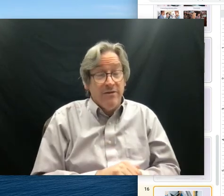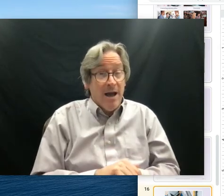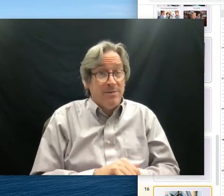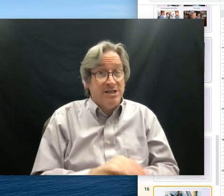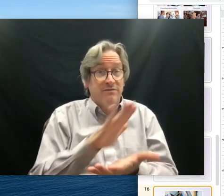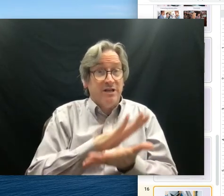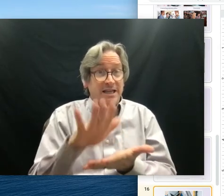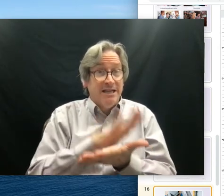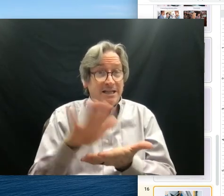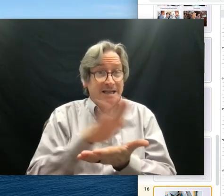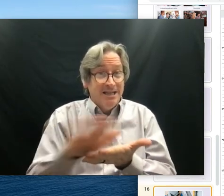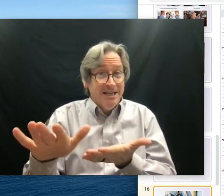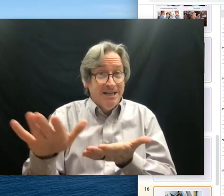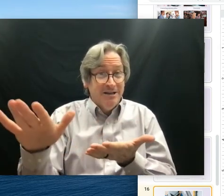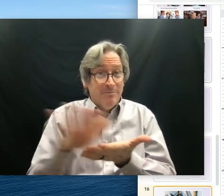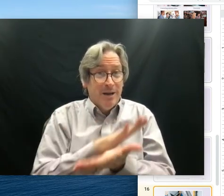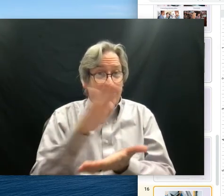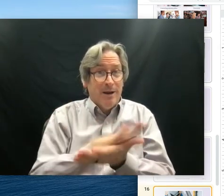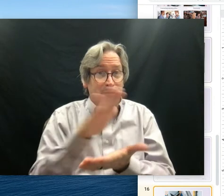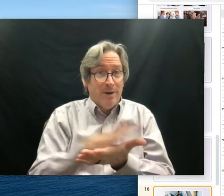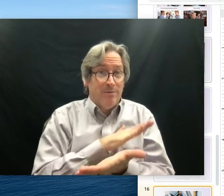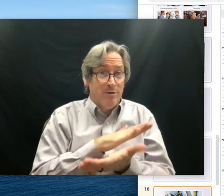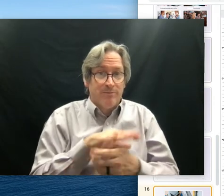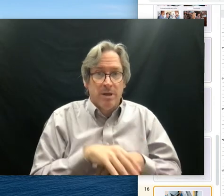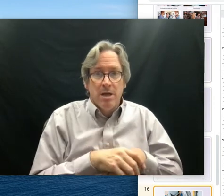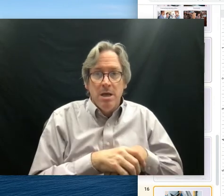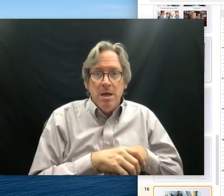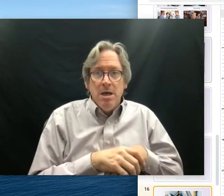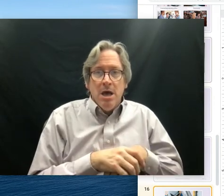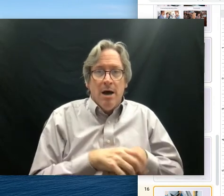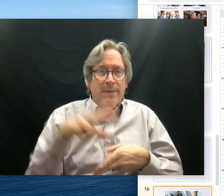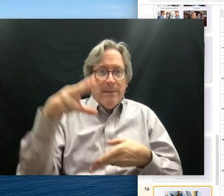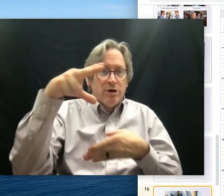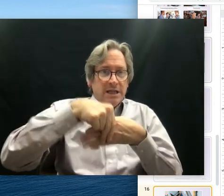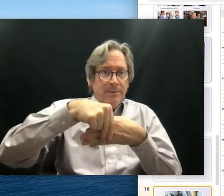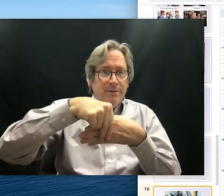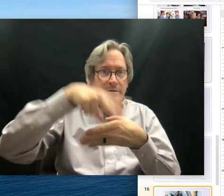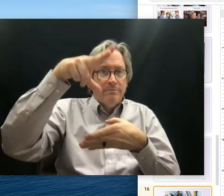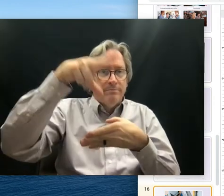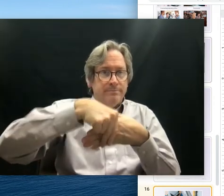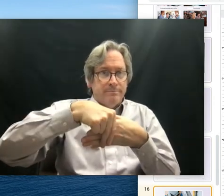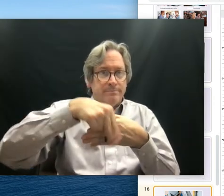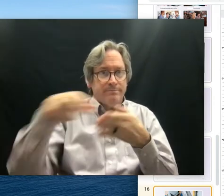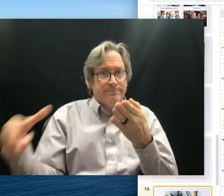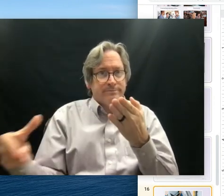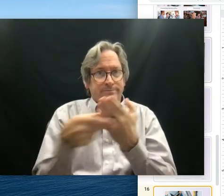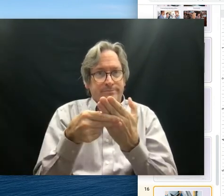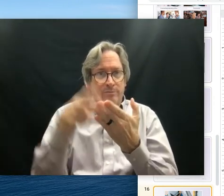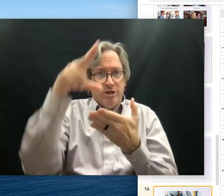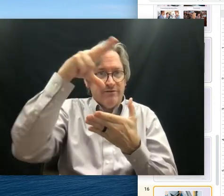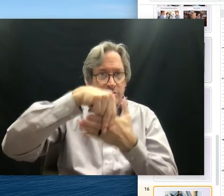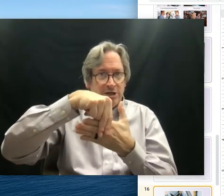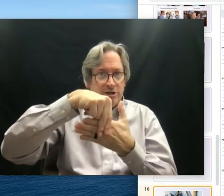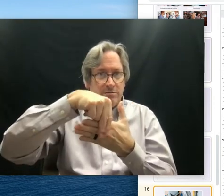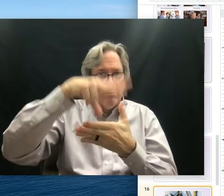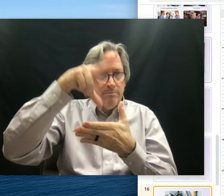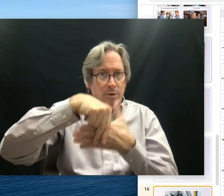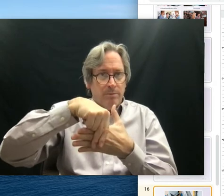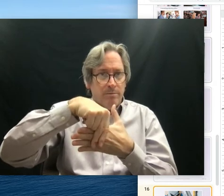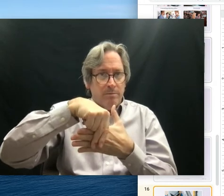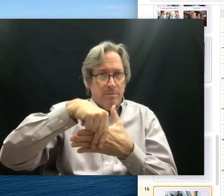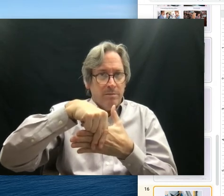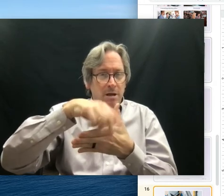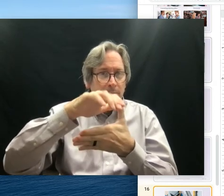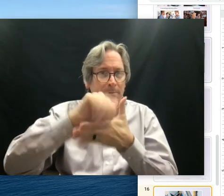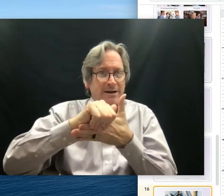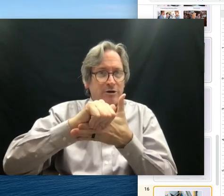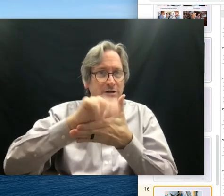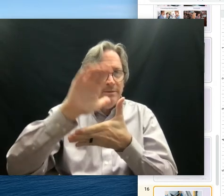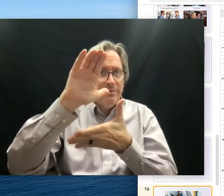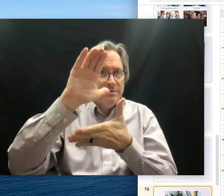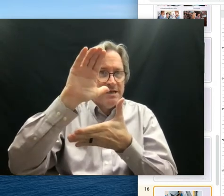opposite of clean clean clean paper paper paper paper clip whichever direction finder clip tends